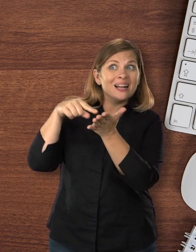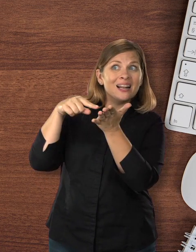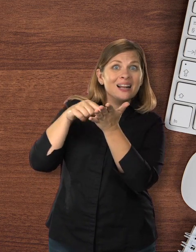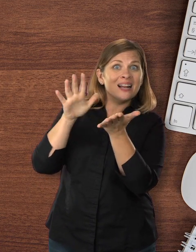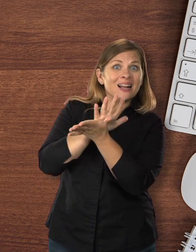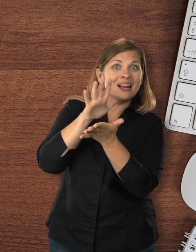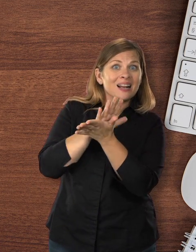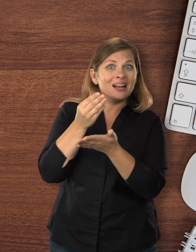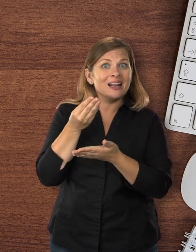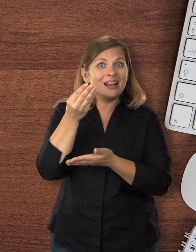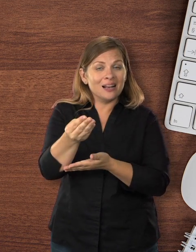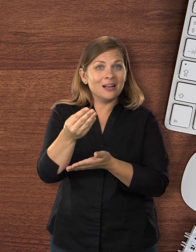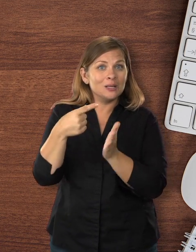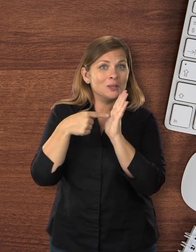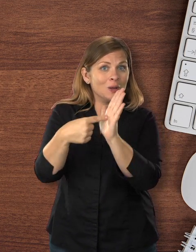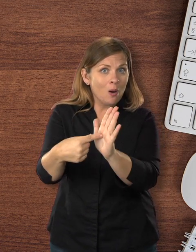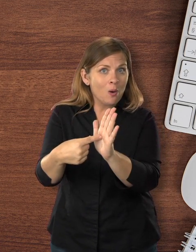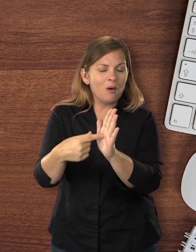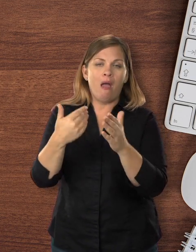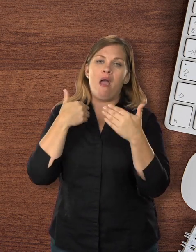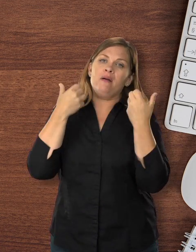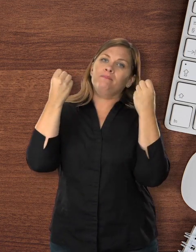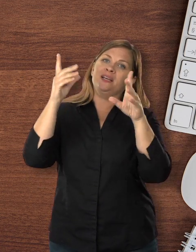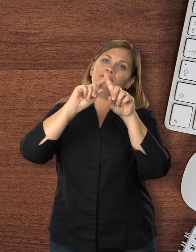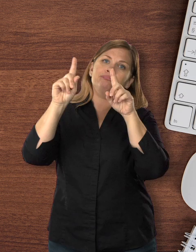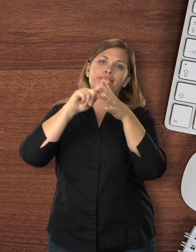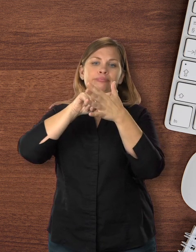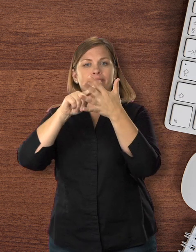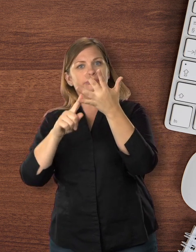For bills, it can either be a paper bill, or if you receive it electronically,